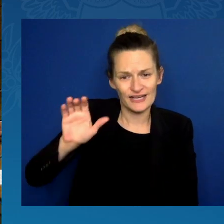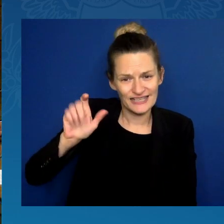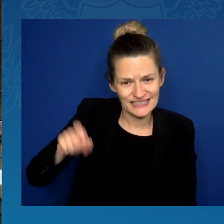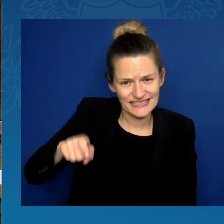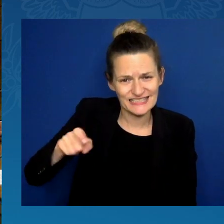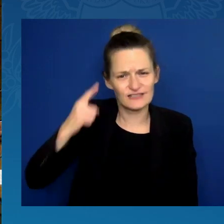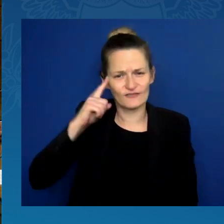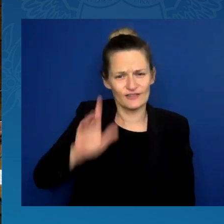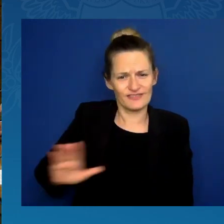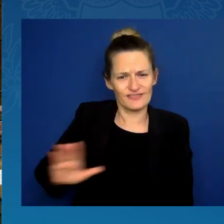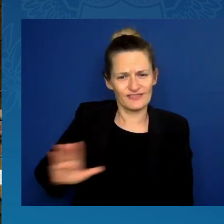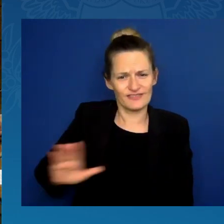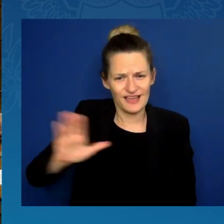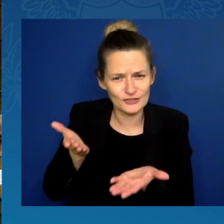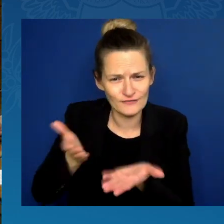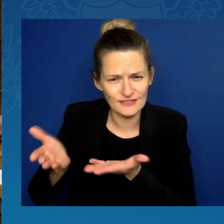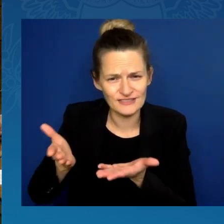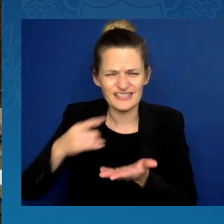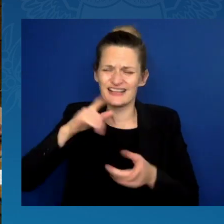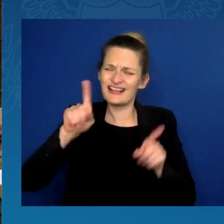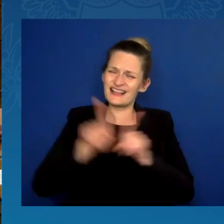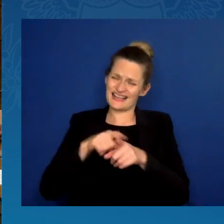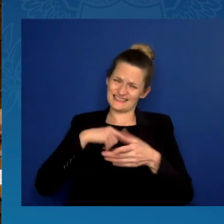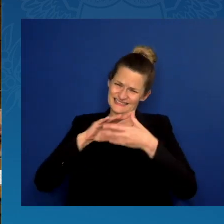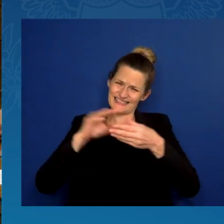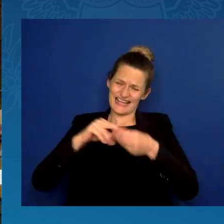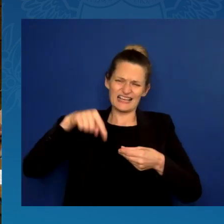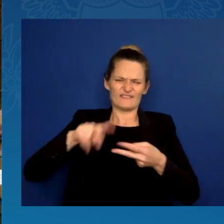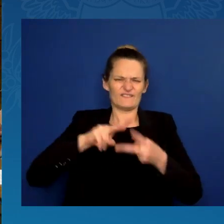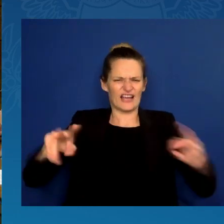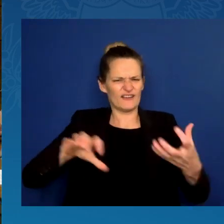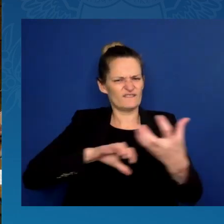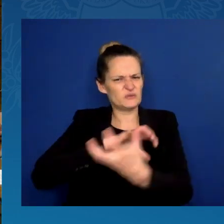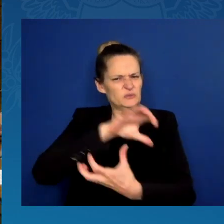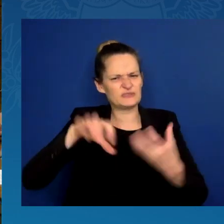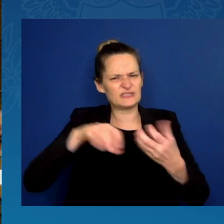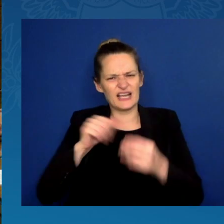Planned Parenthood has officially stopped providing services. Now there's only one provider in Tucson.